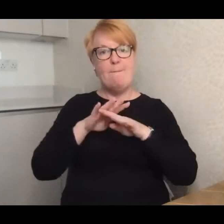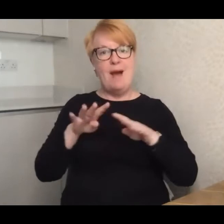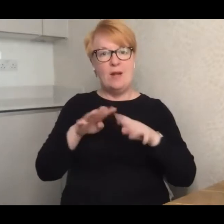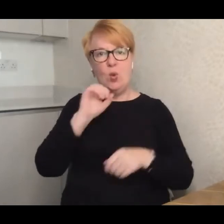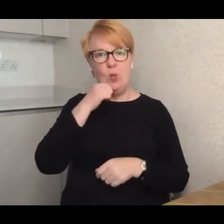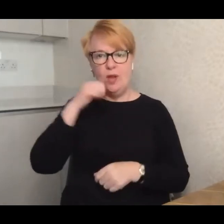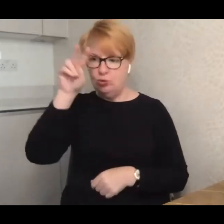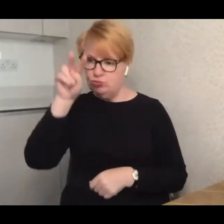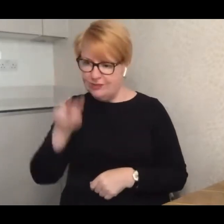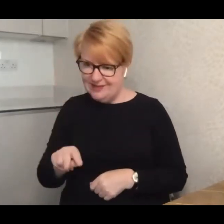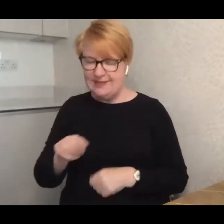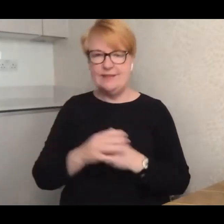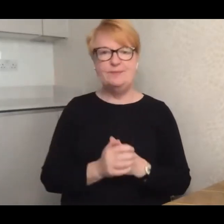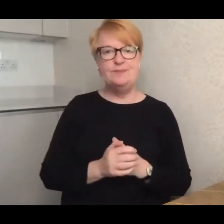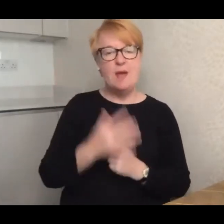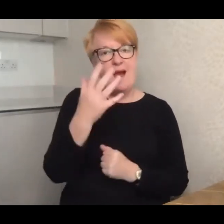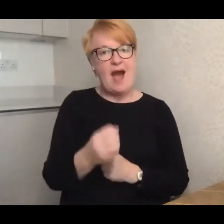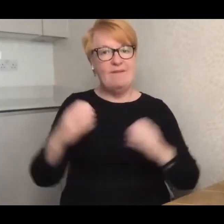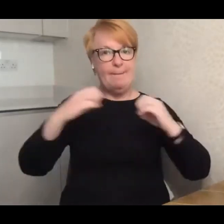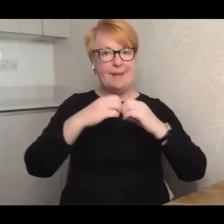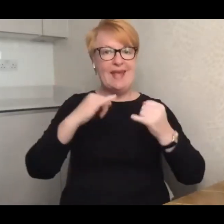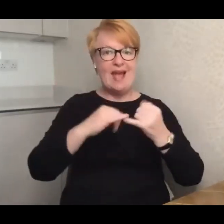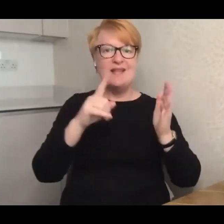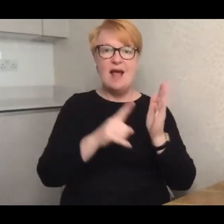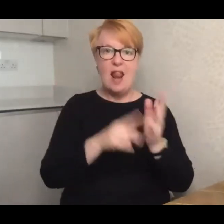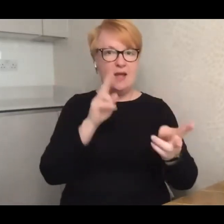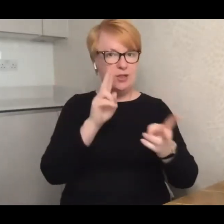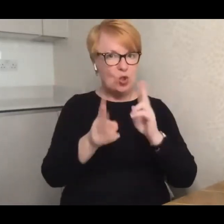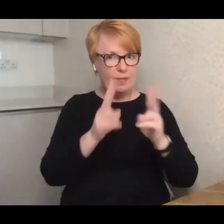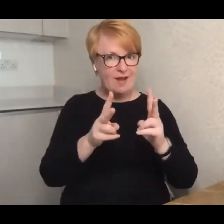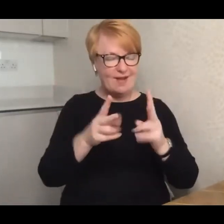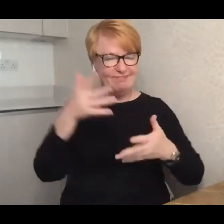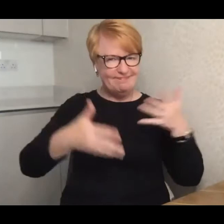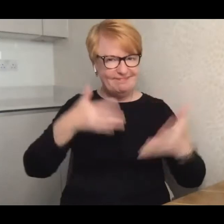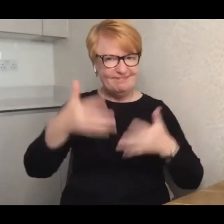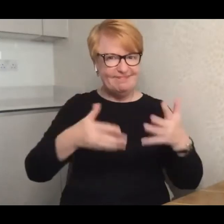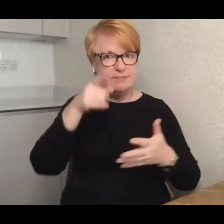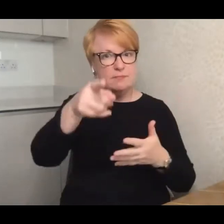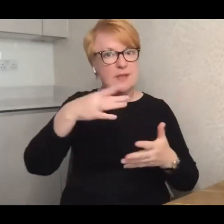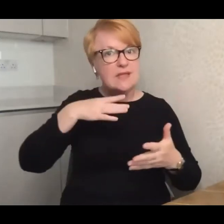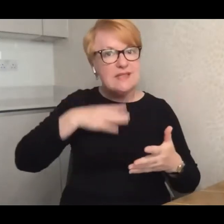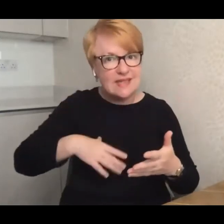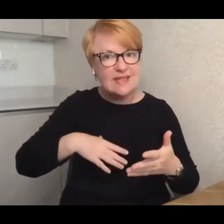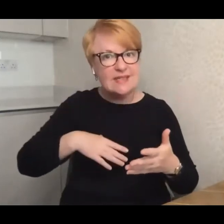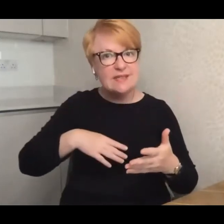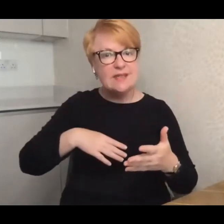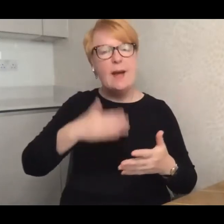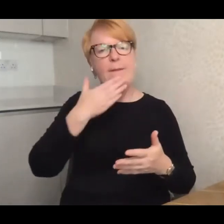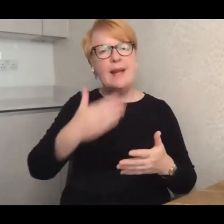We have a British Sign Language Interpretation available for this event. If you need a BSL interpreter, please message us in the chat and our tech